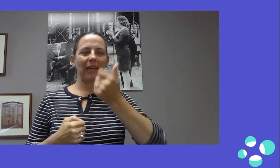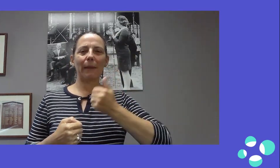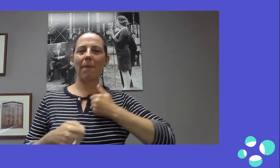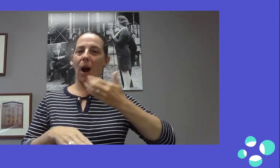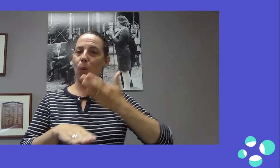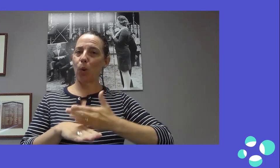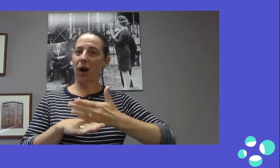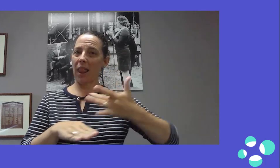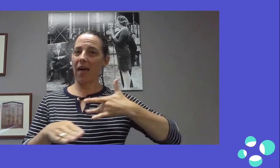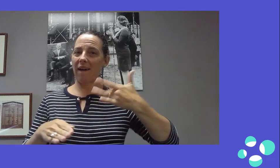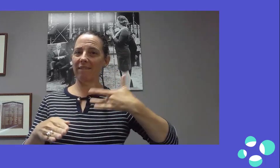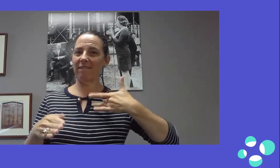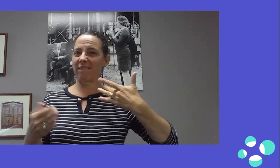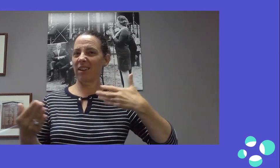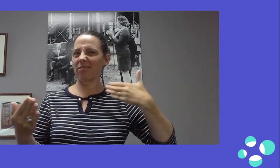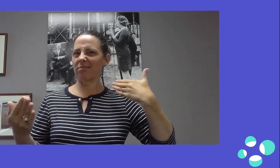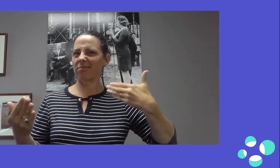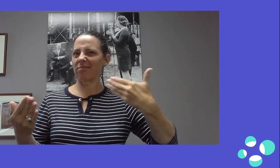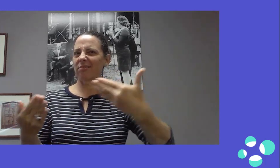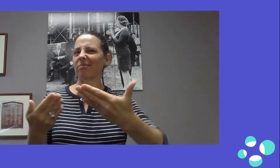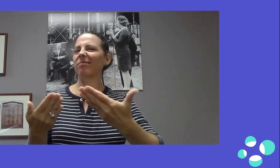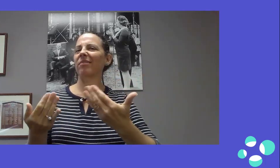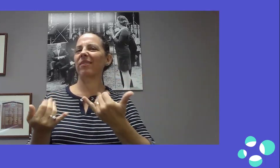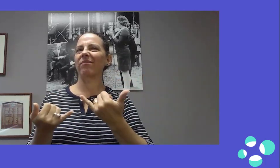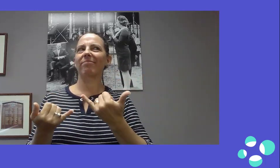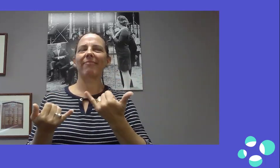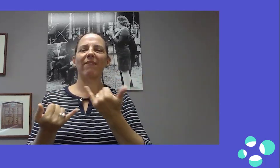I've been really lucky in my work life that I've been very supported.